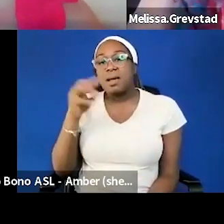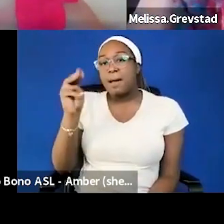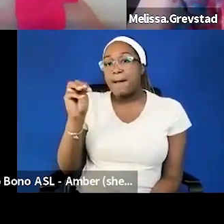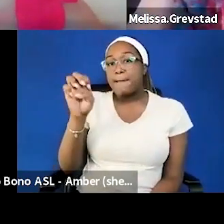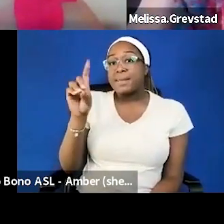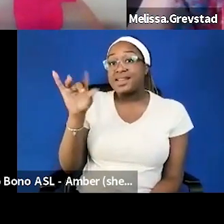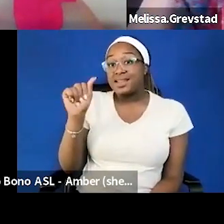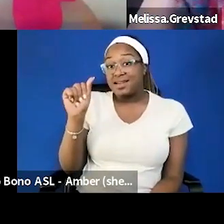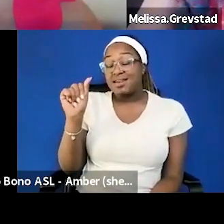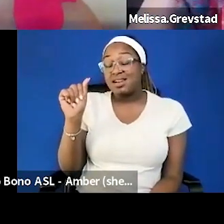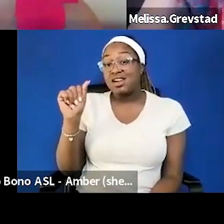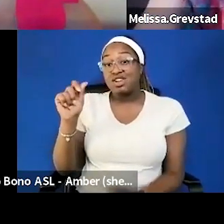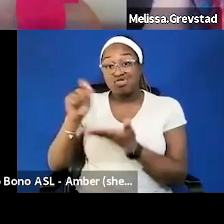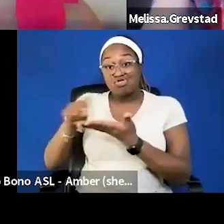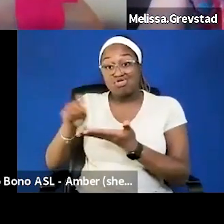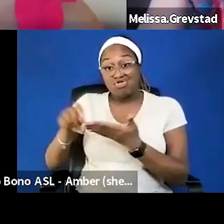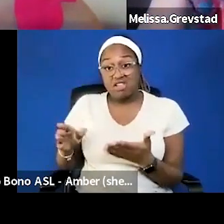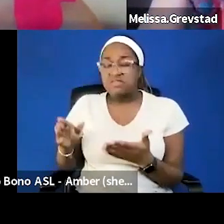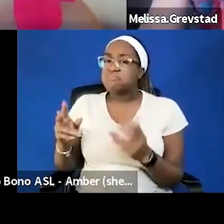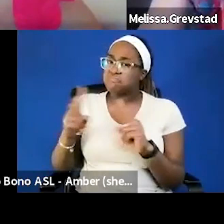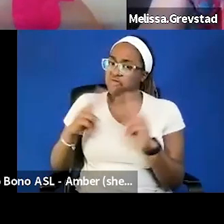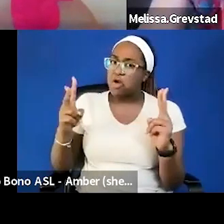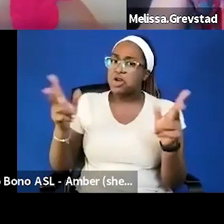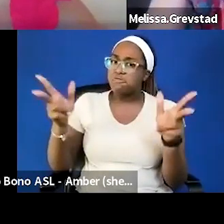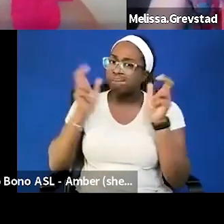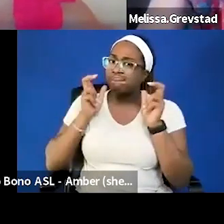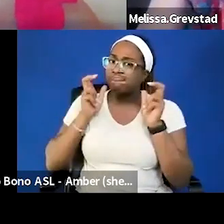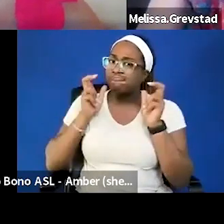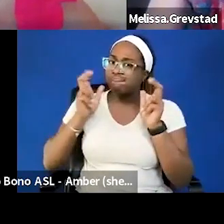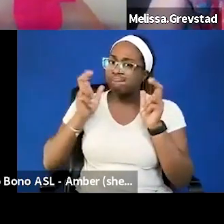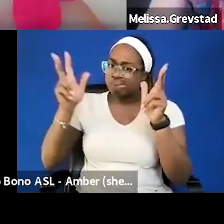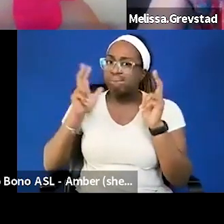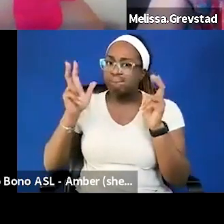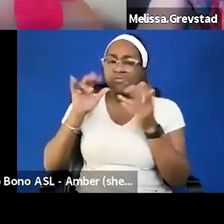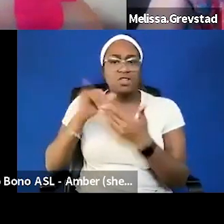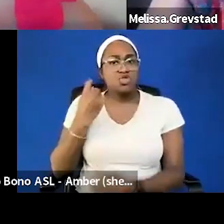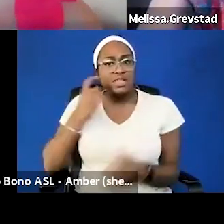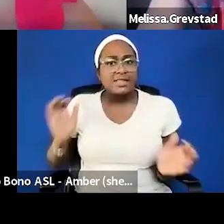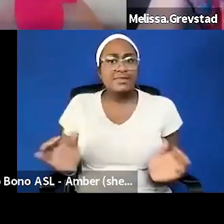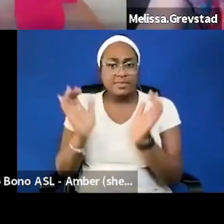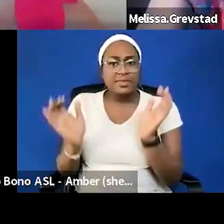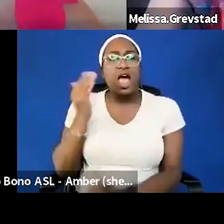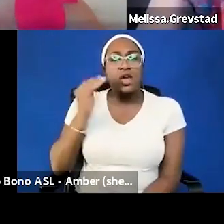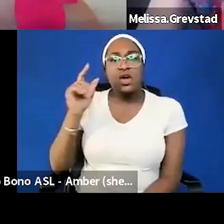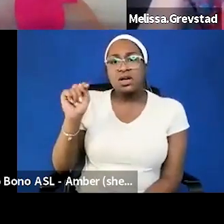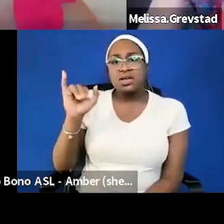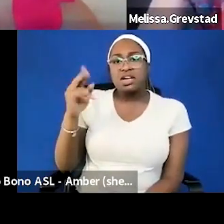have been very receptive, I would say, recently to these efforts. And I know, Tigress, you've been an incredible leader of this movement